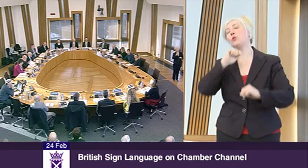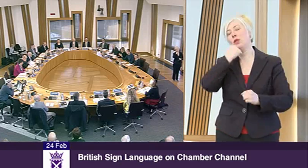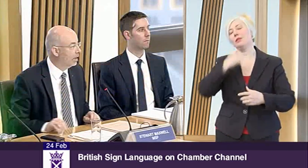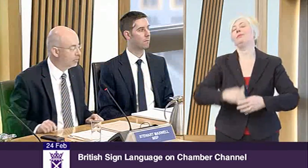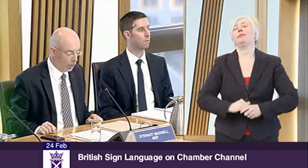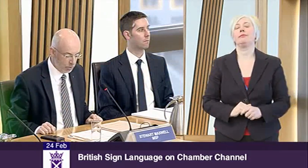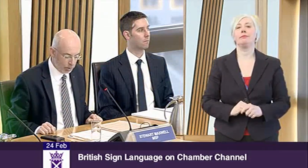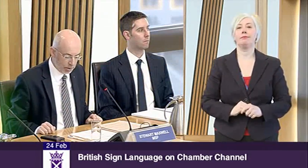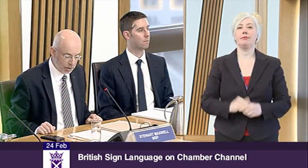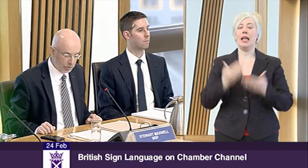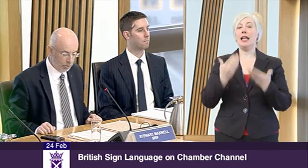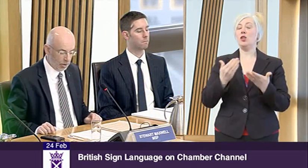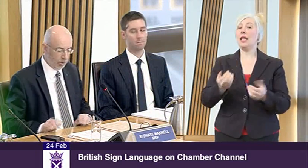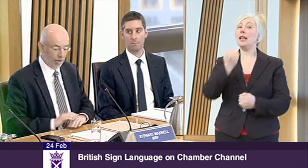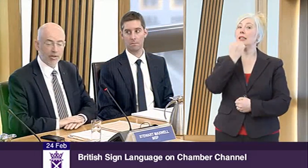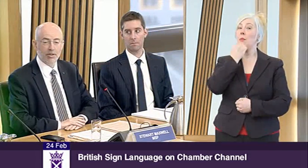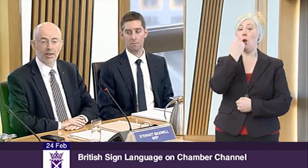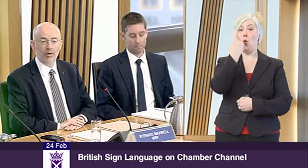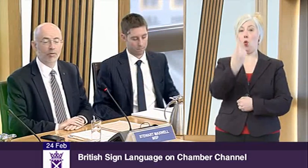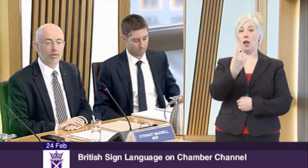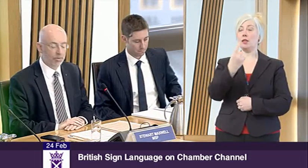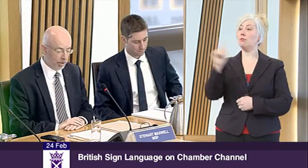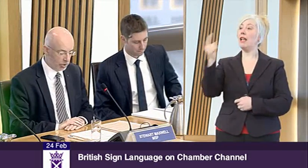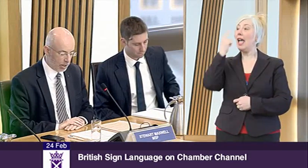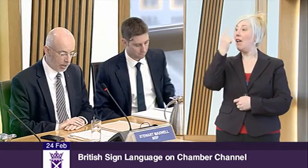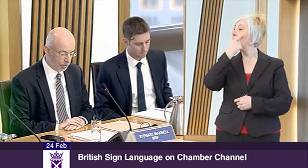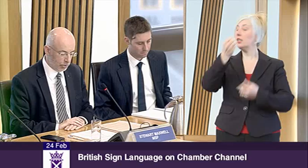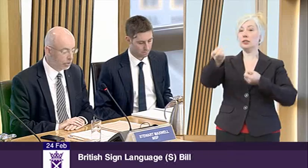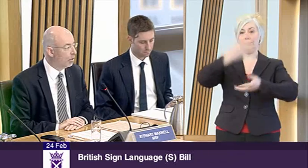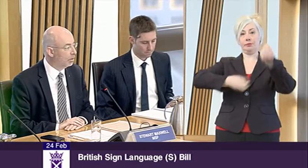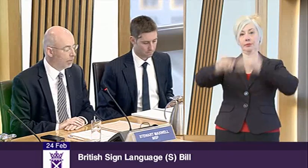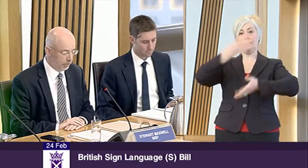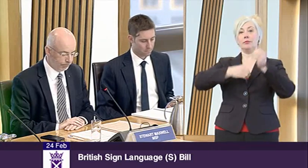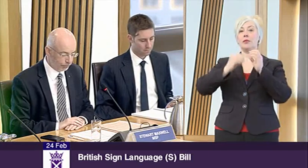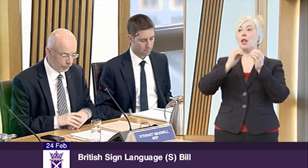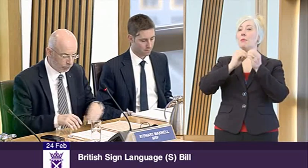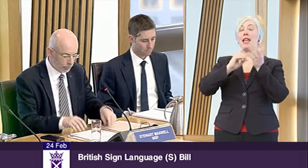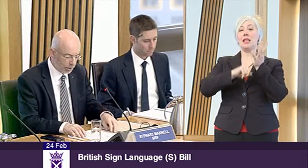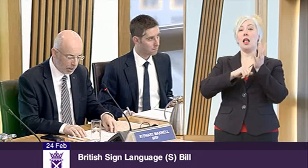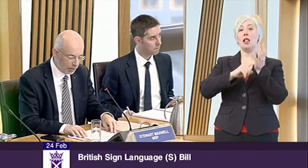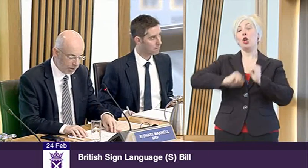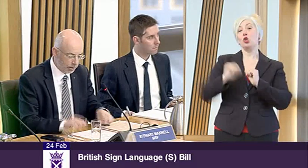Agenda item 1 is the continuation of our evidence taking on the British Sign Language (Scotland)